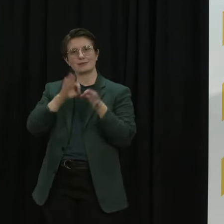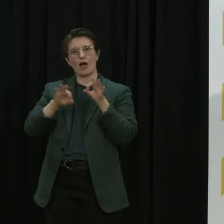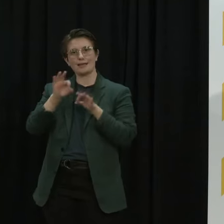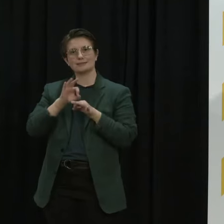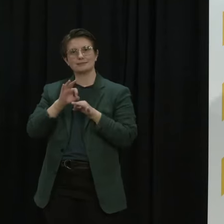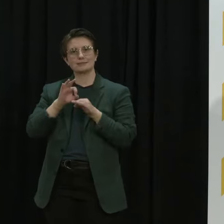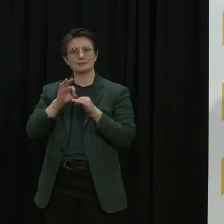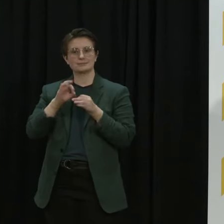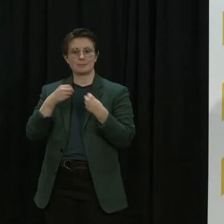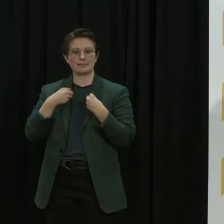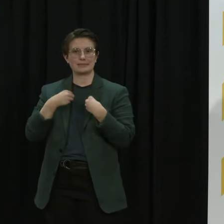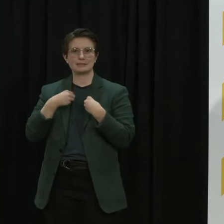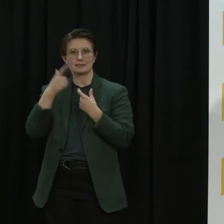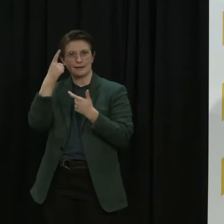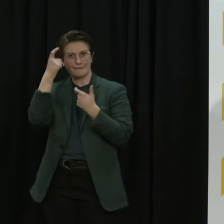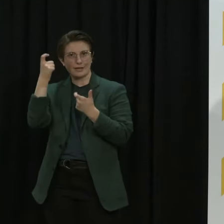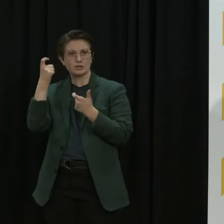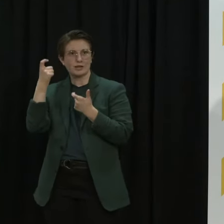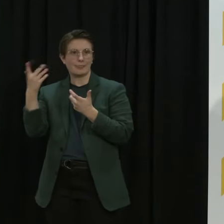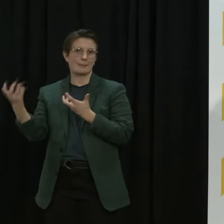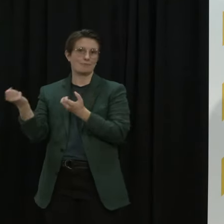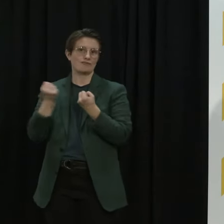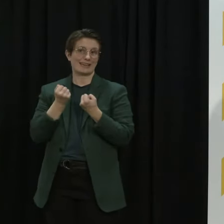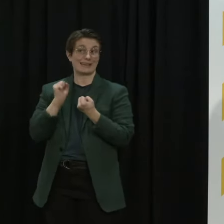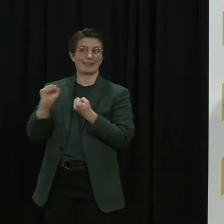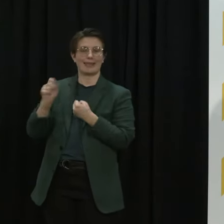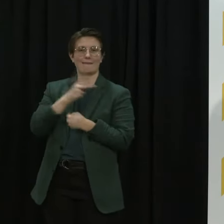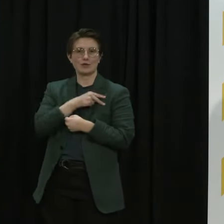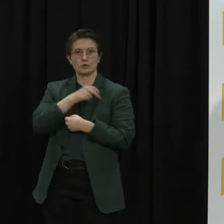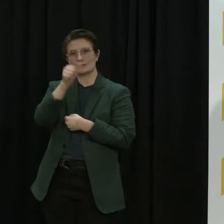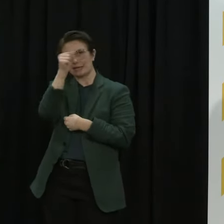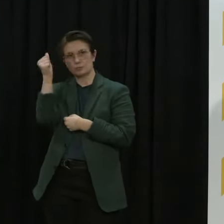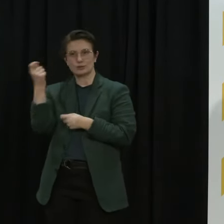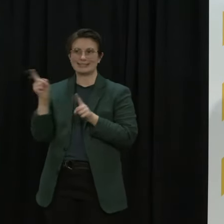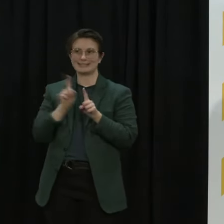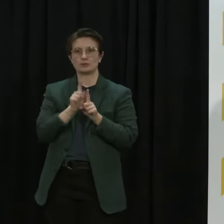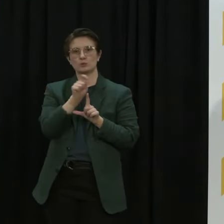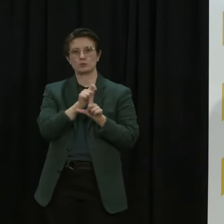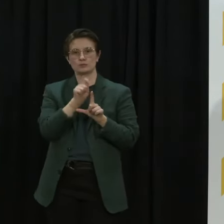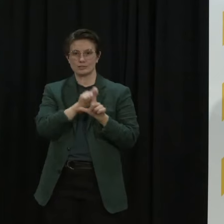another portfolio and they will bring in both business and